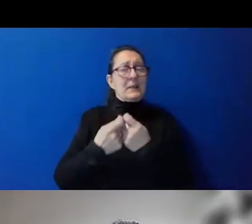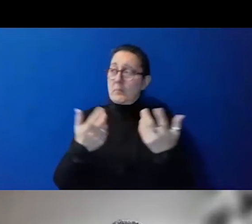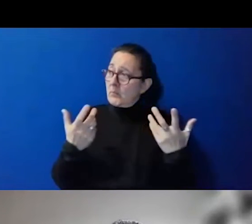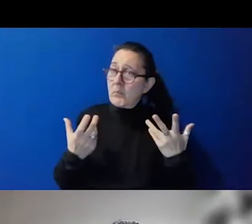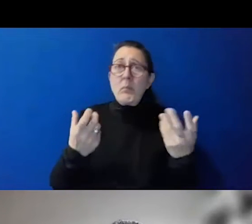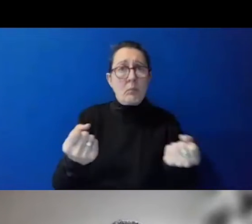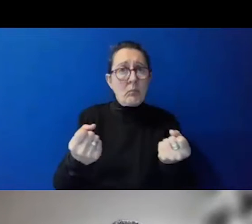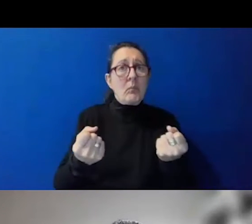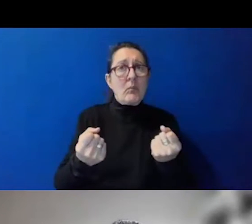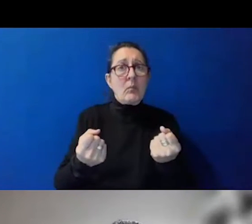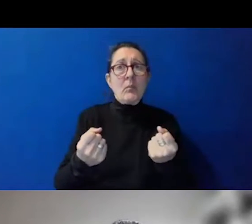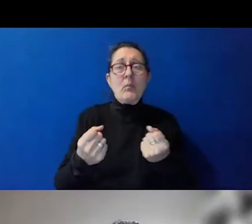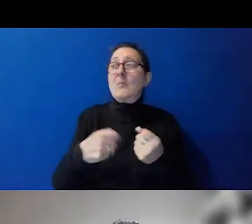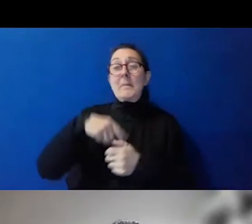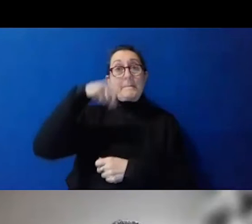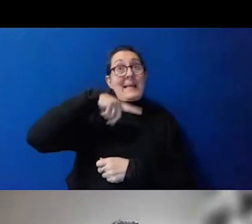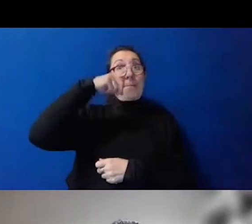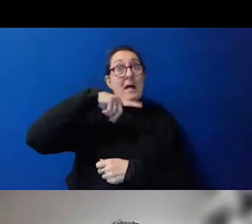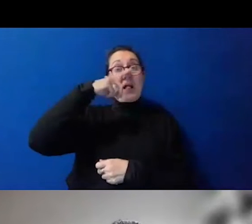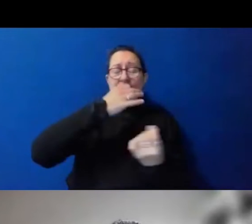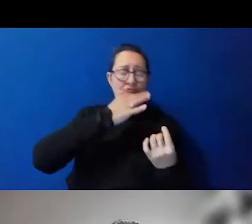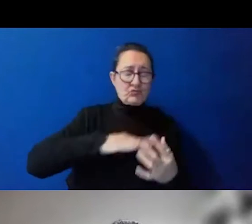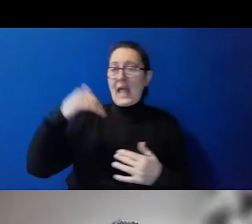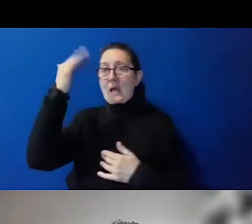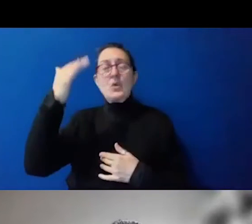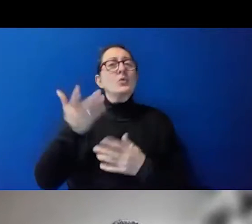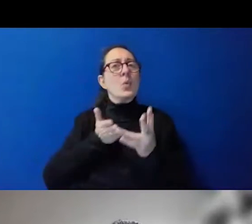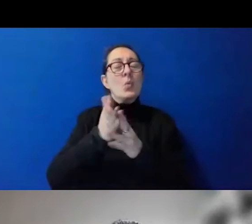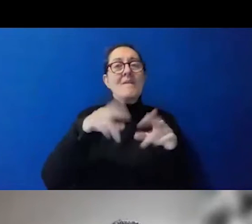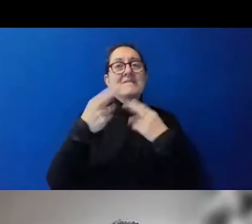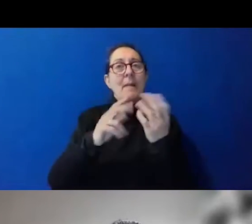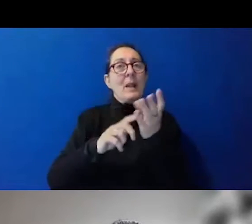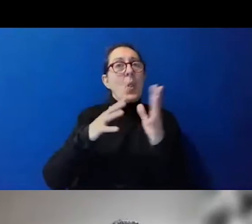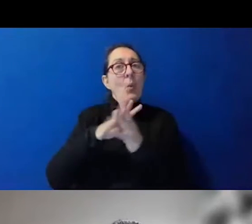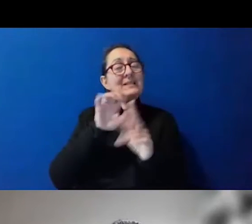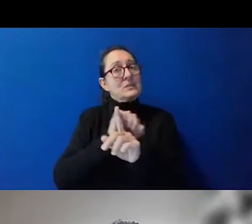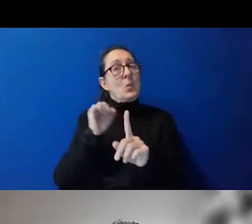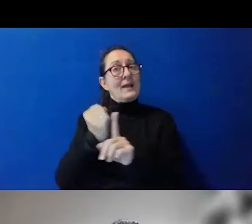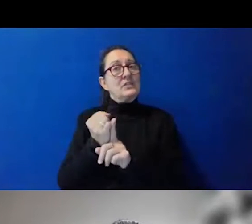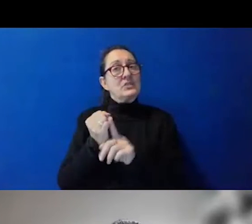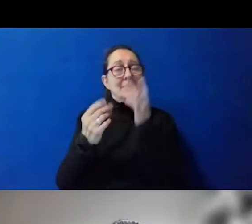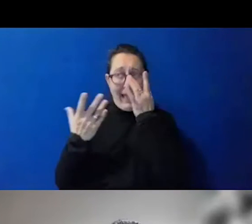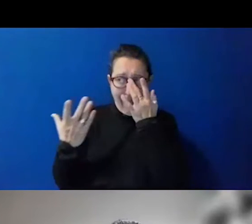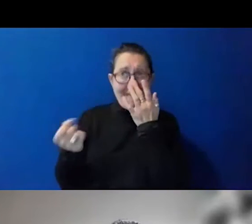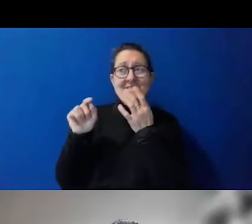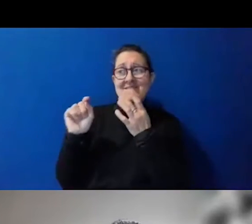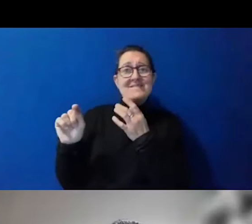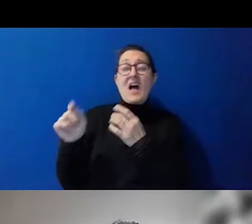be available to people going through family law situations and um the they're not lawyers so we